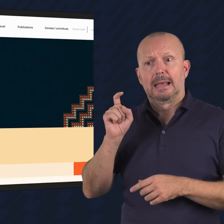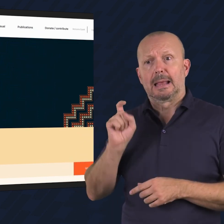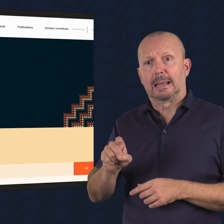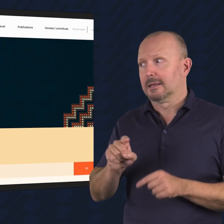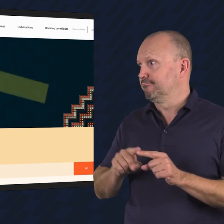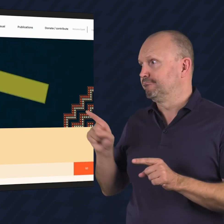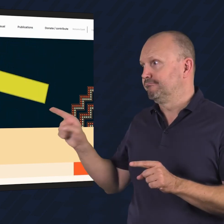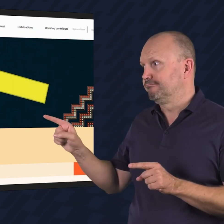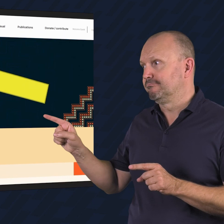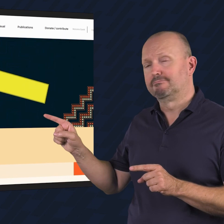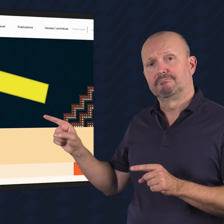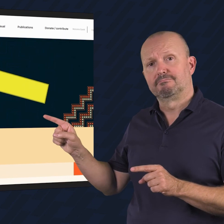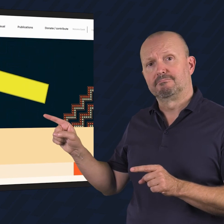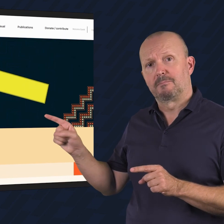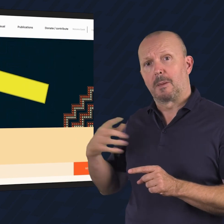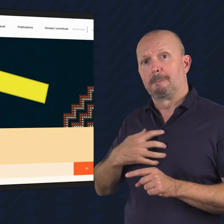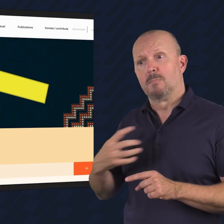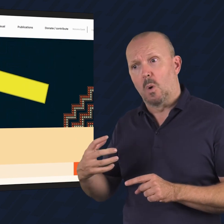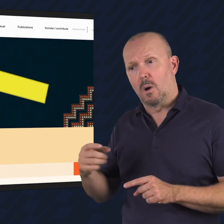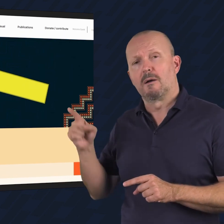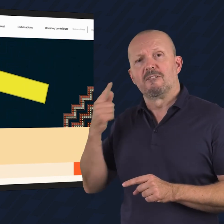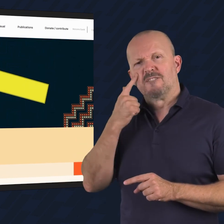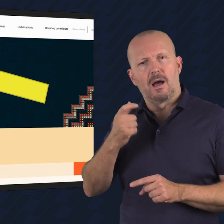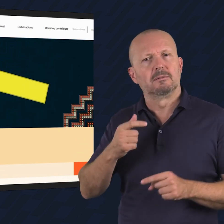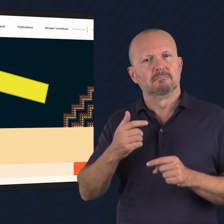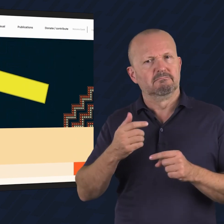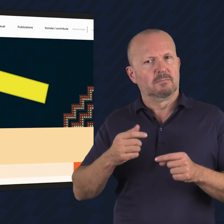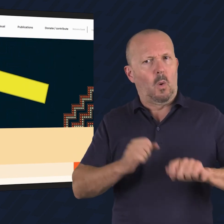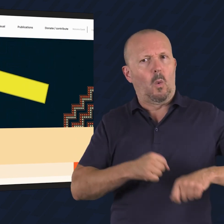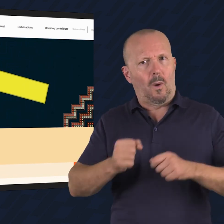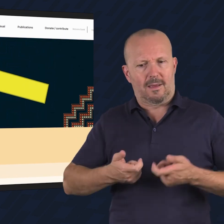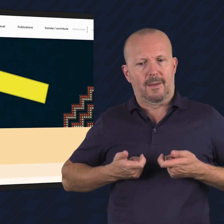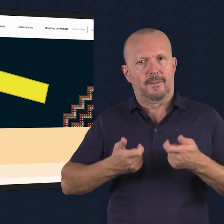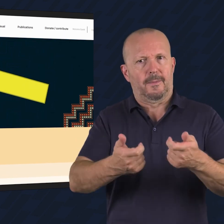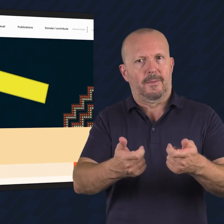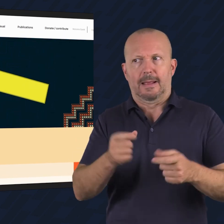find the Waka Hourua Model to read a more detailed case study or reach out to us in person.